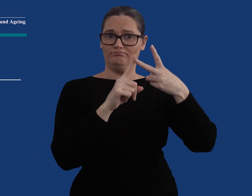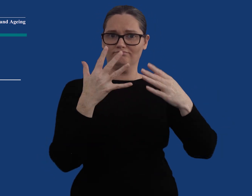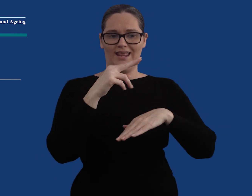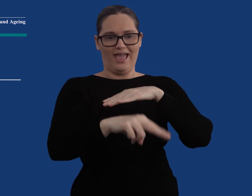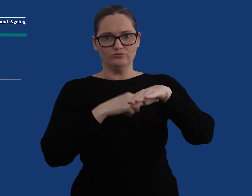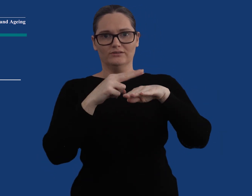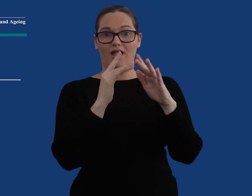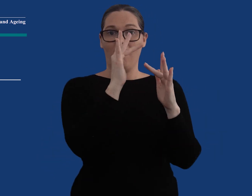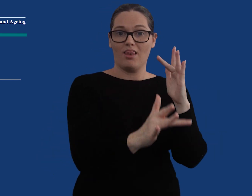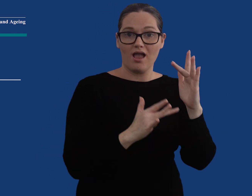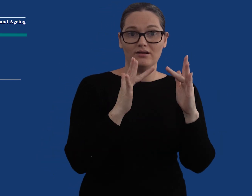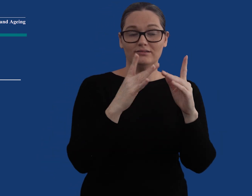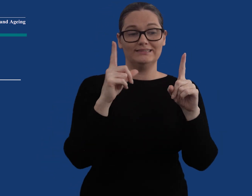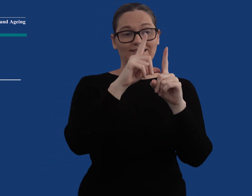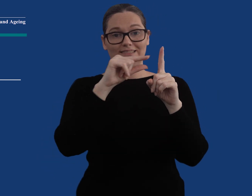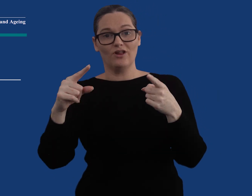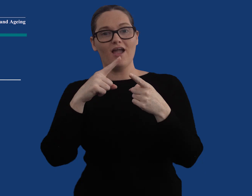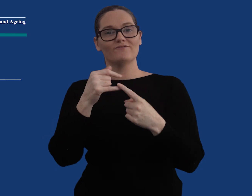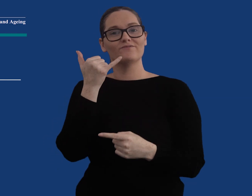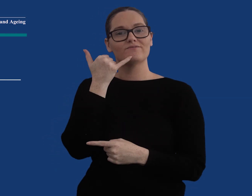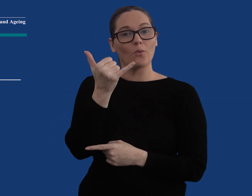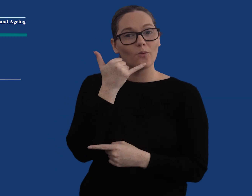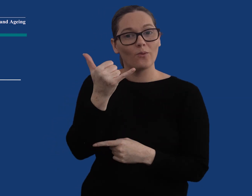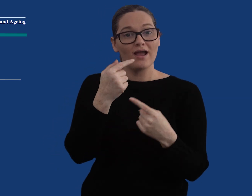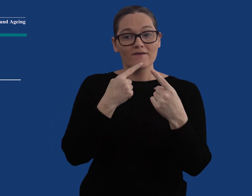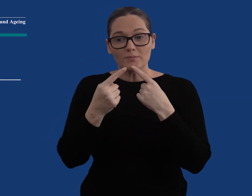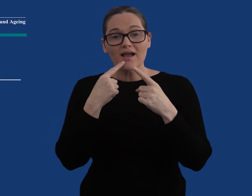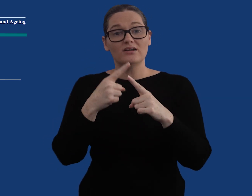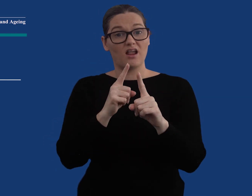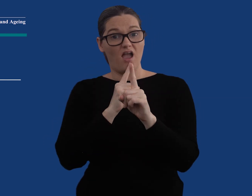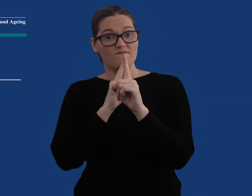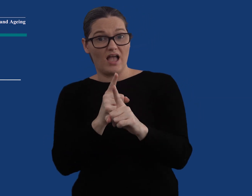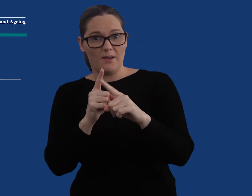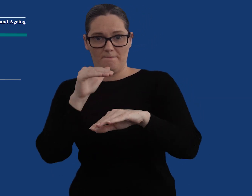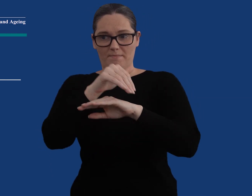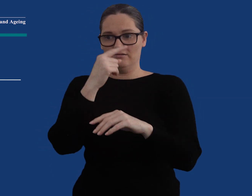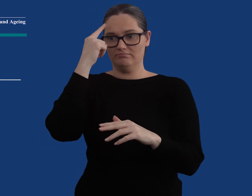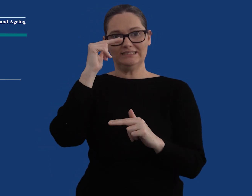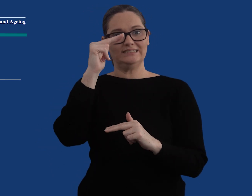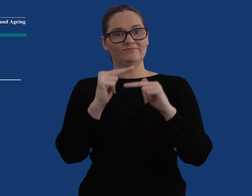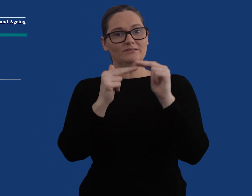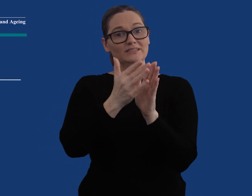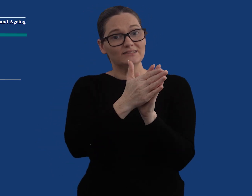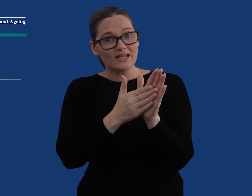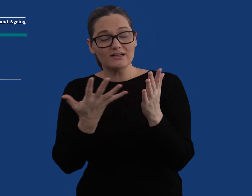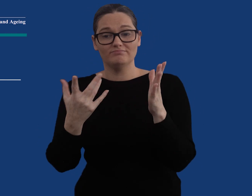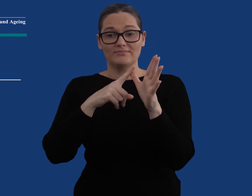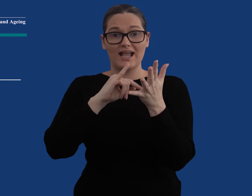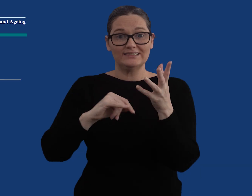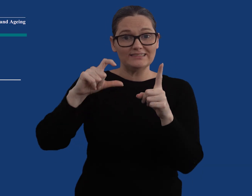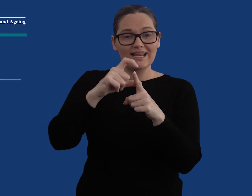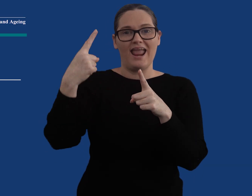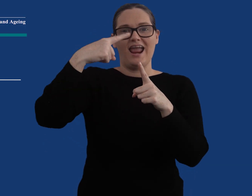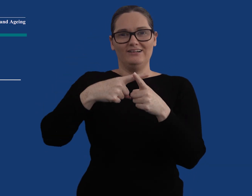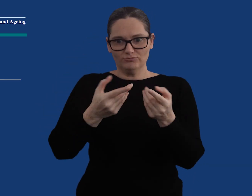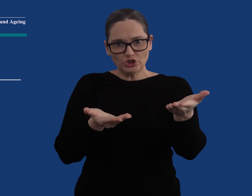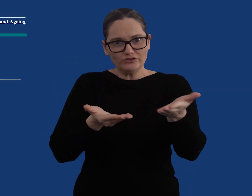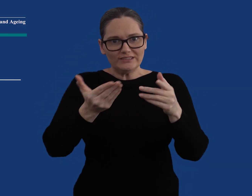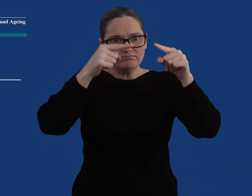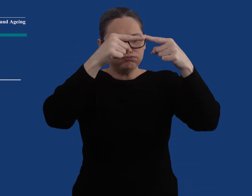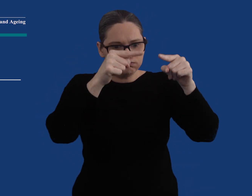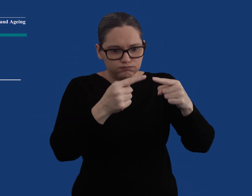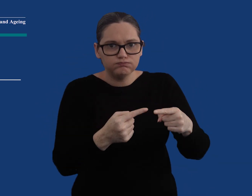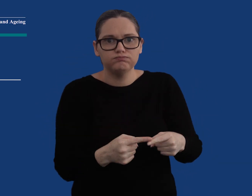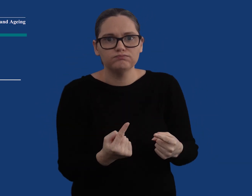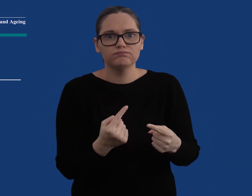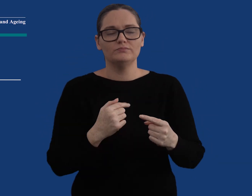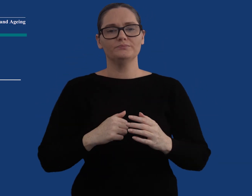• national online/digital and phone information and advice on developmental delay, autism and services